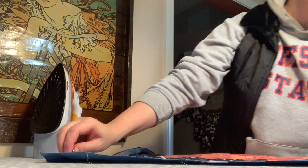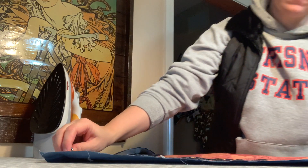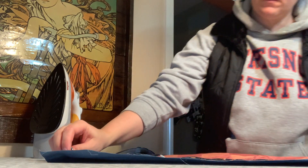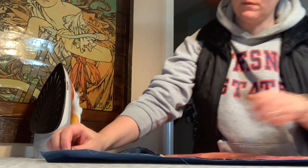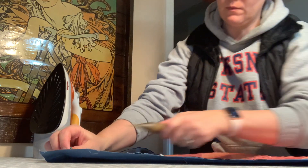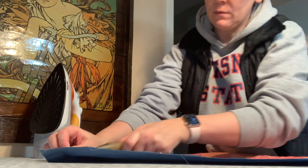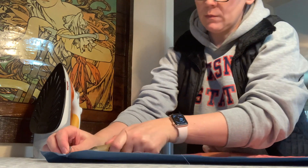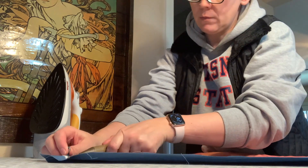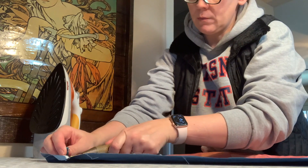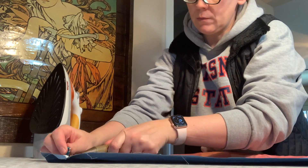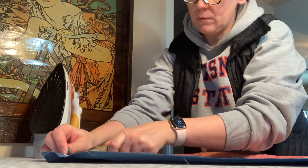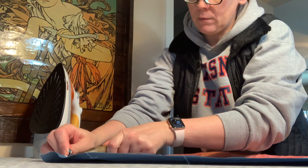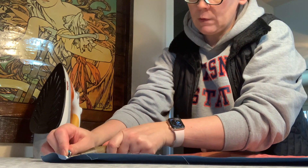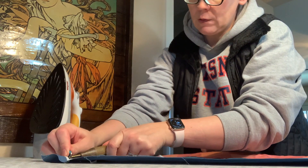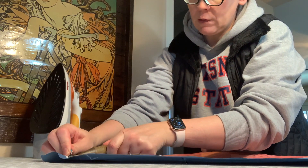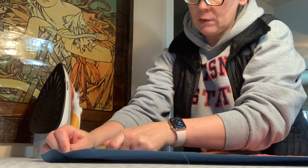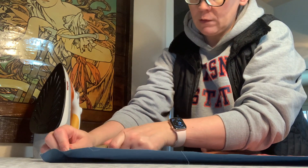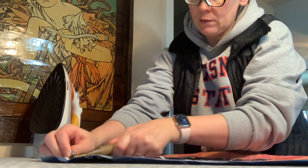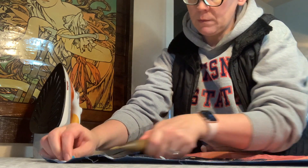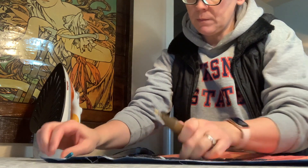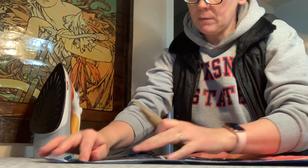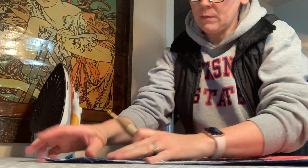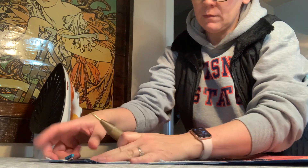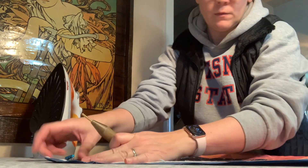because that's the first place that it's likely to start coming, um,